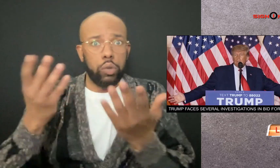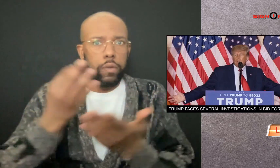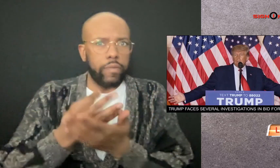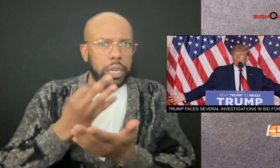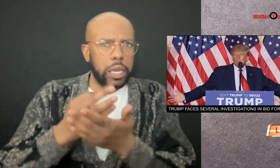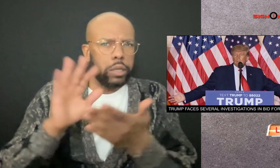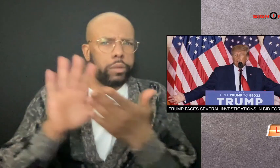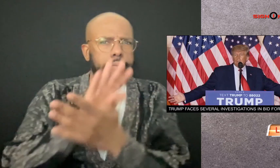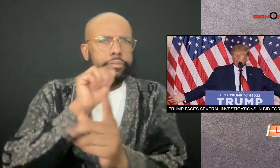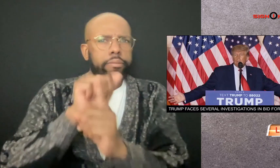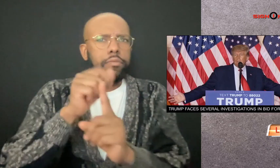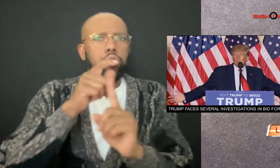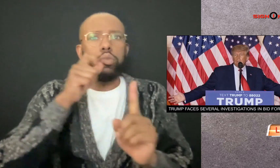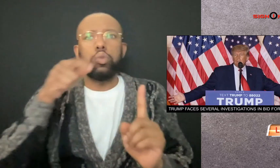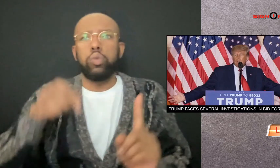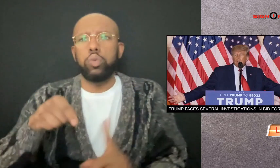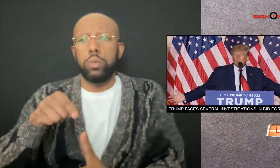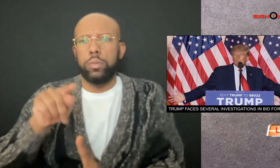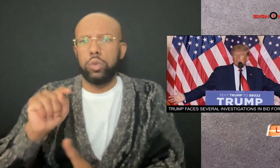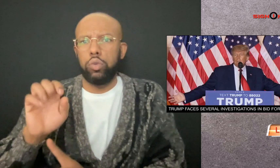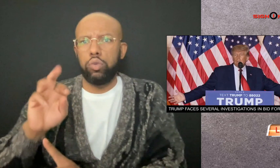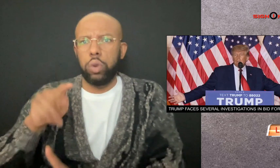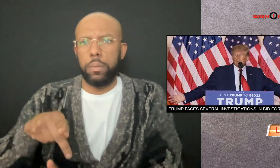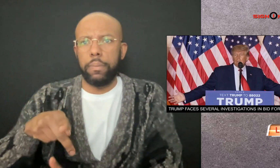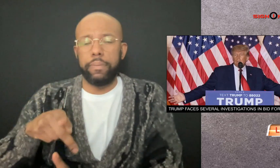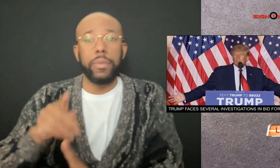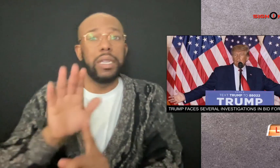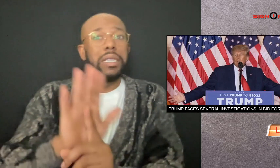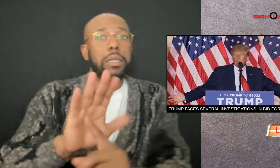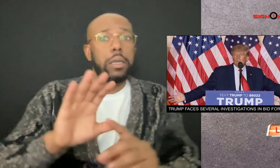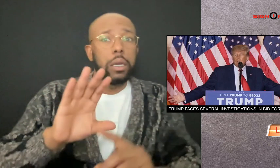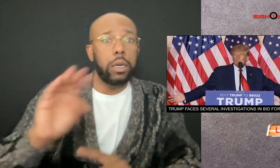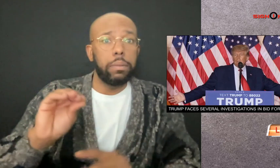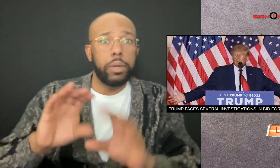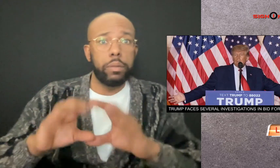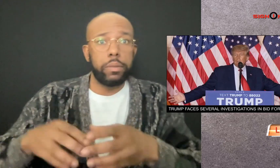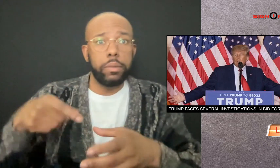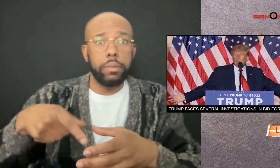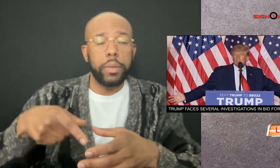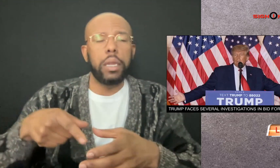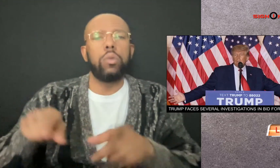alleging financial fraud by Trump's company and some of his children